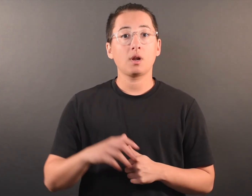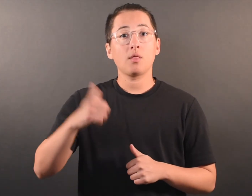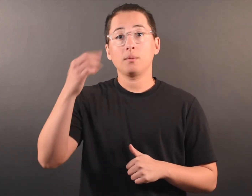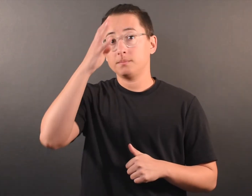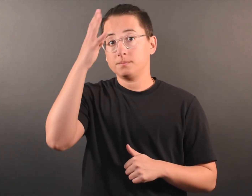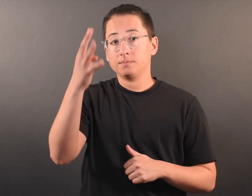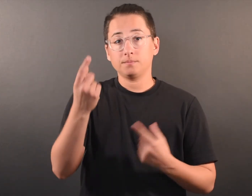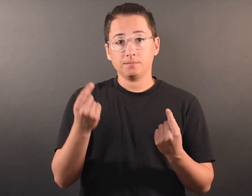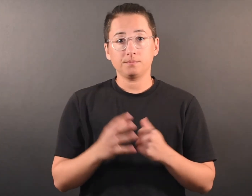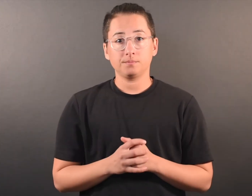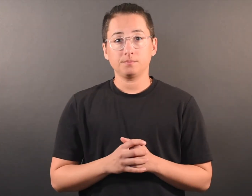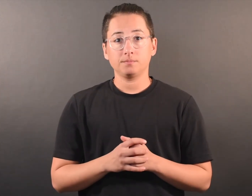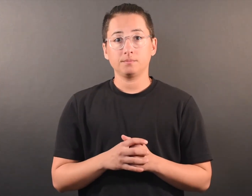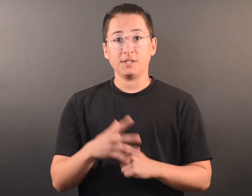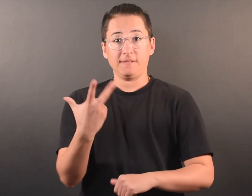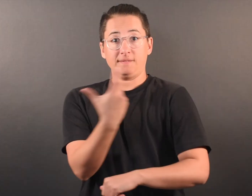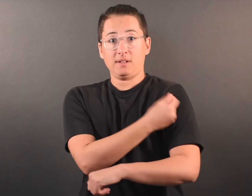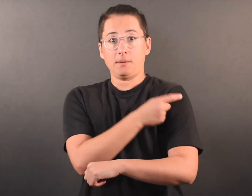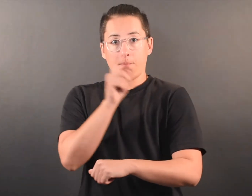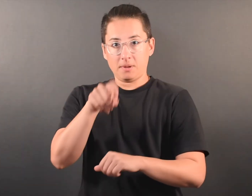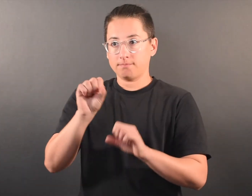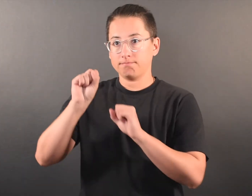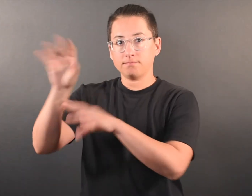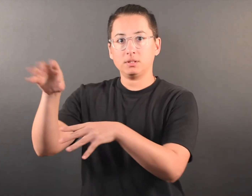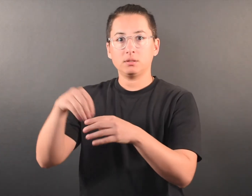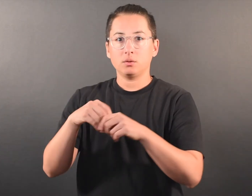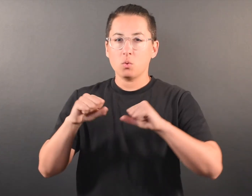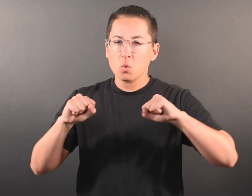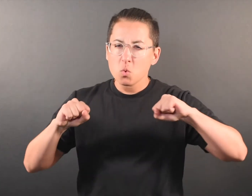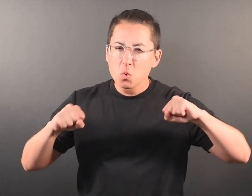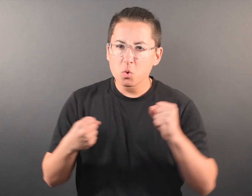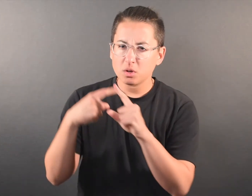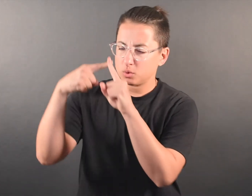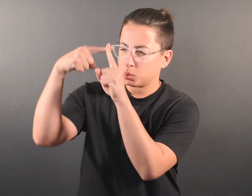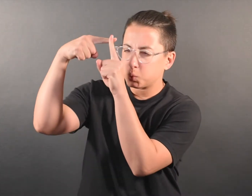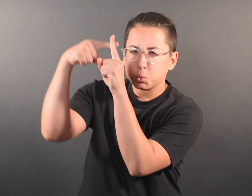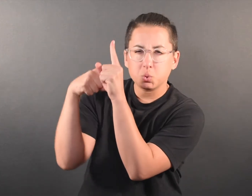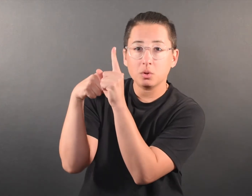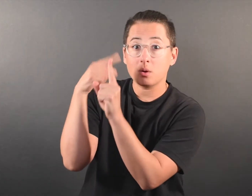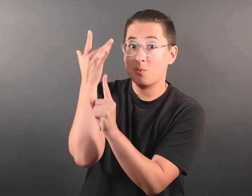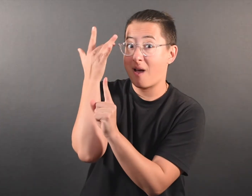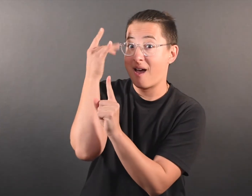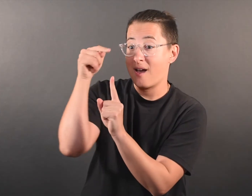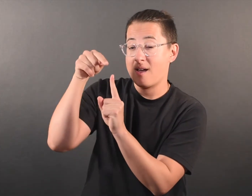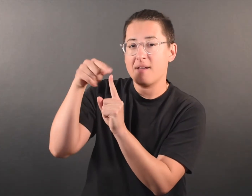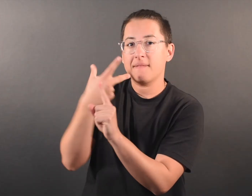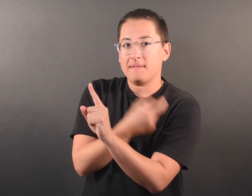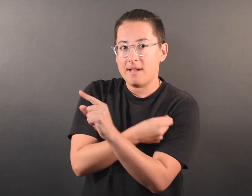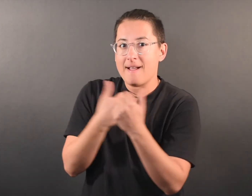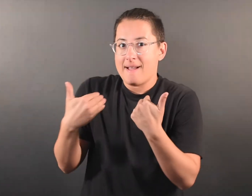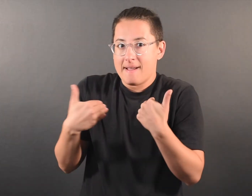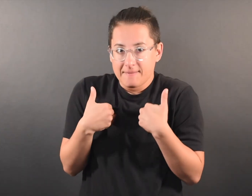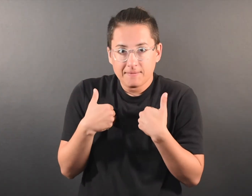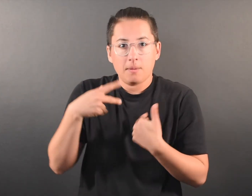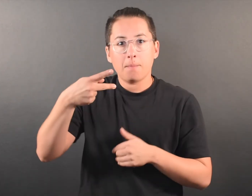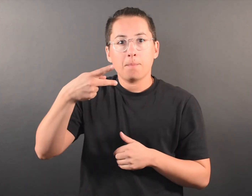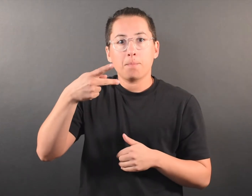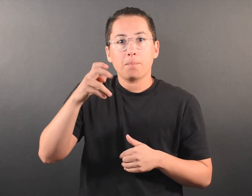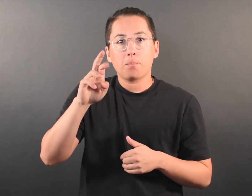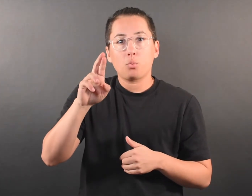Myth: COVID-19 vaccines must be stored at extremely low temperatures because of preservatives in the vaccines.